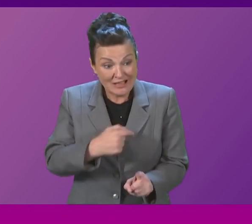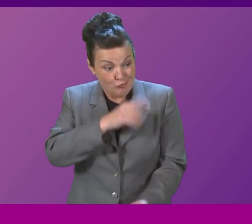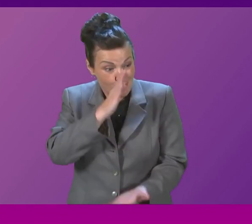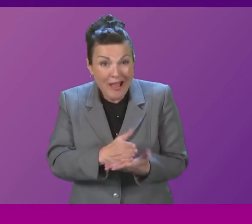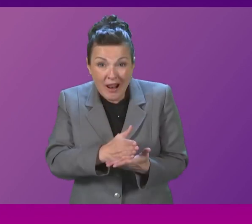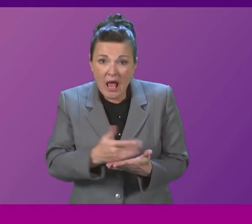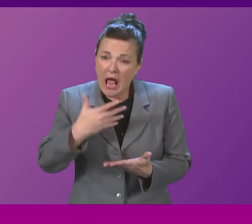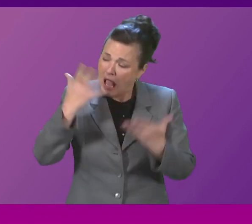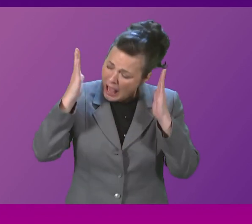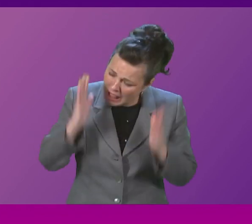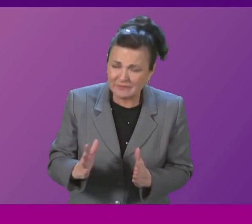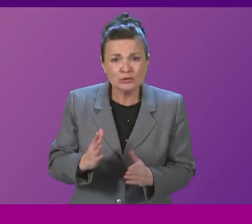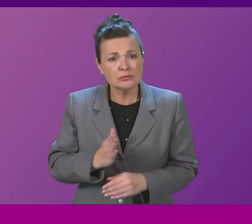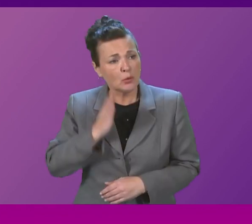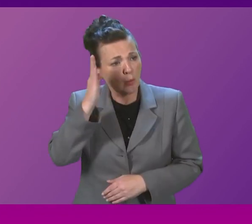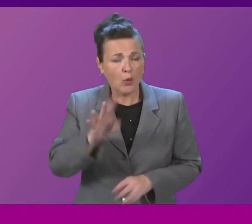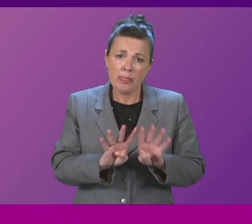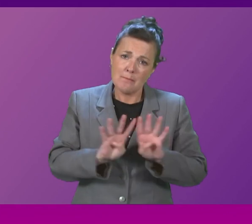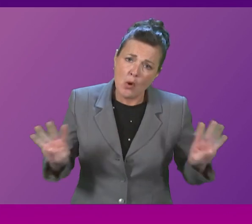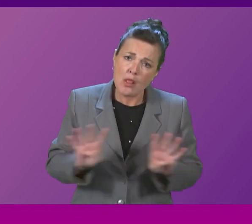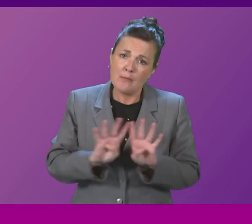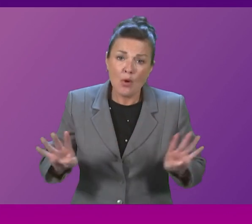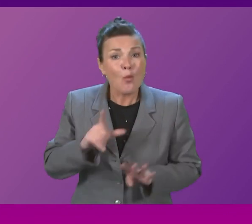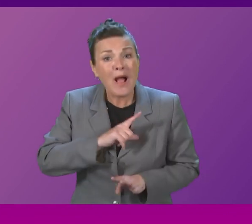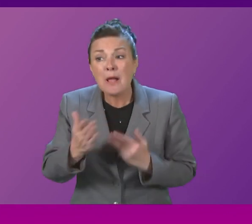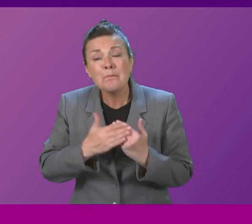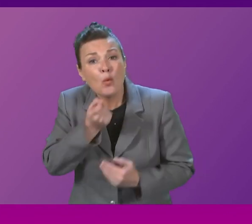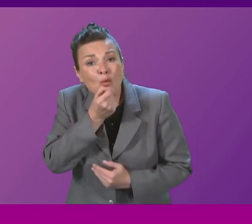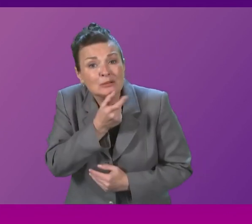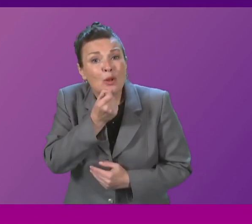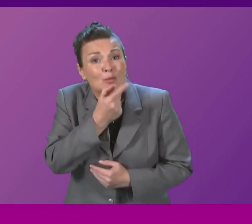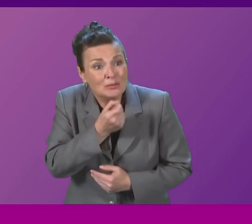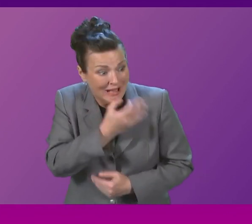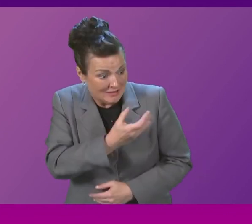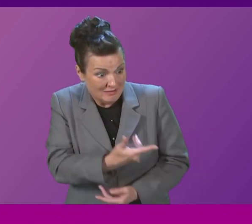to have to make representations to the board as further whistleblowers come forward seeking assistance.